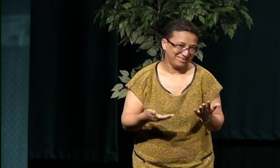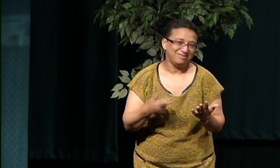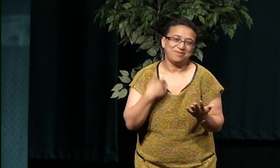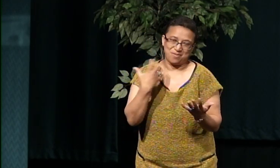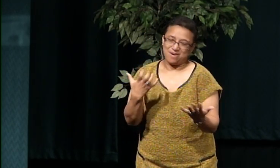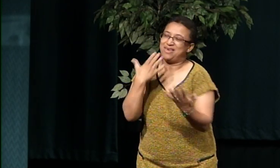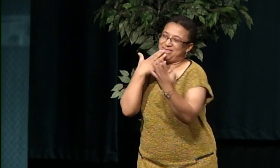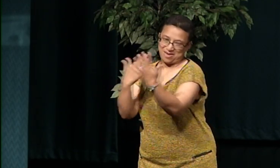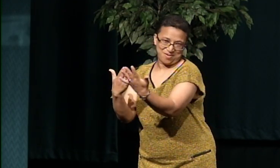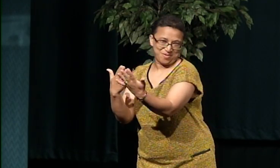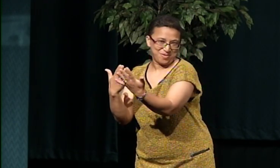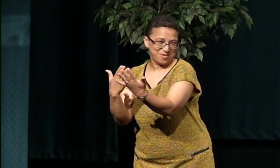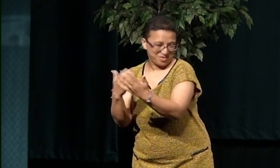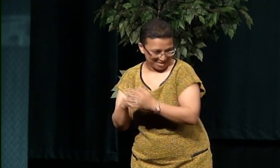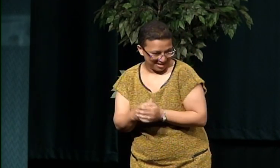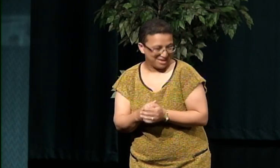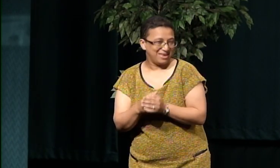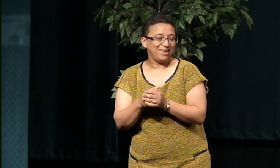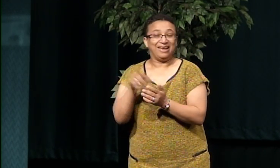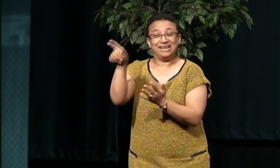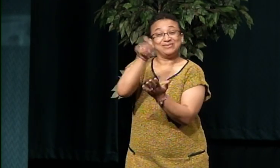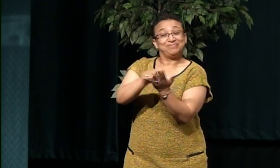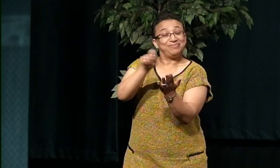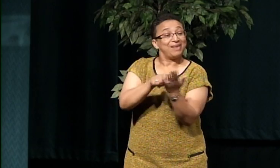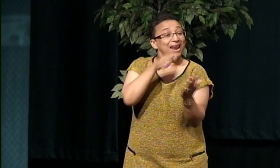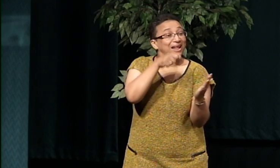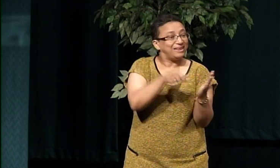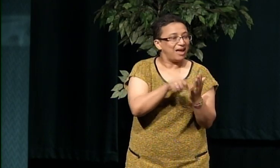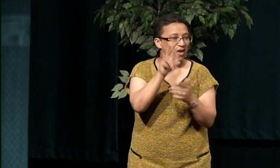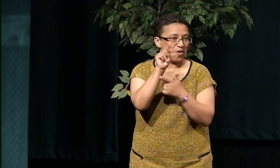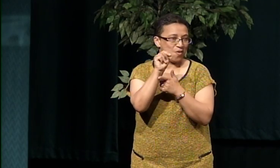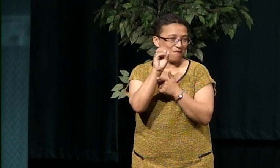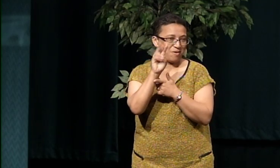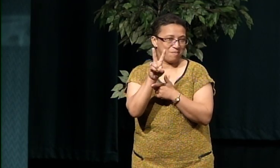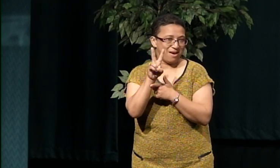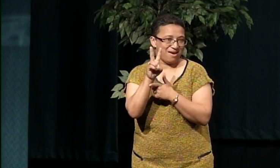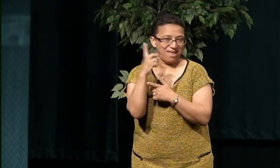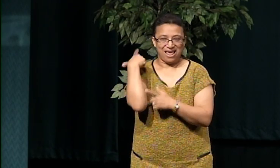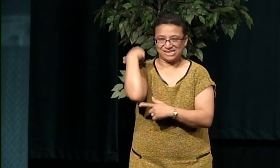Because he's the one who wrote the letter of invitation, and I wanted to thank him personally for that.